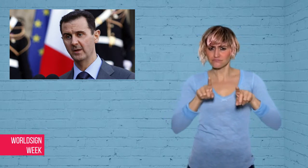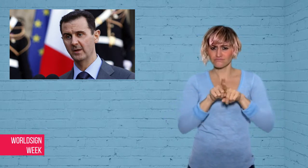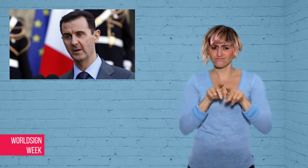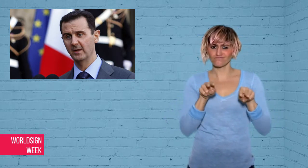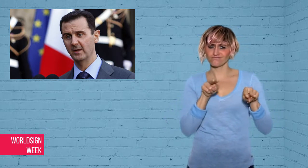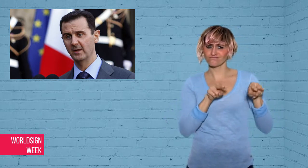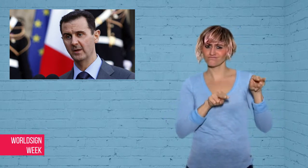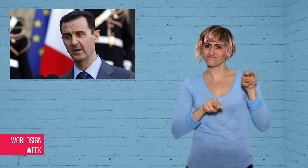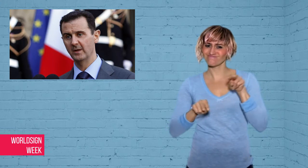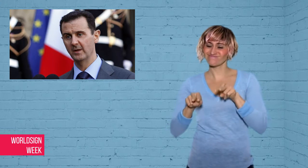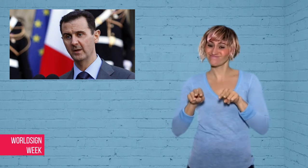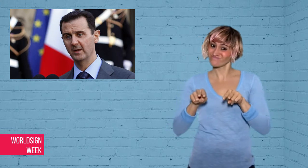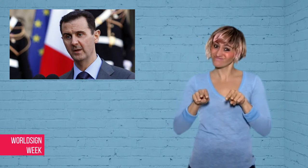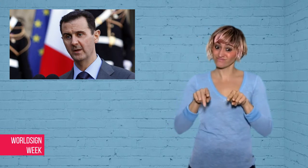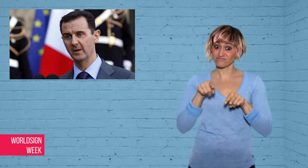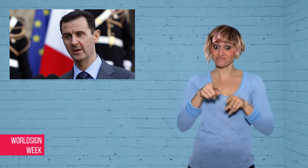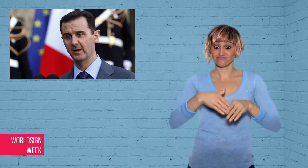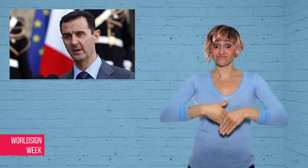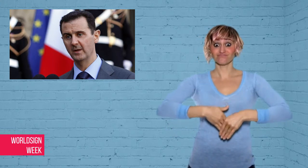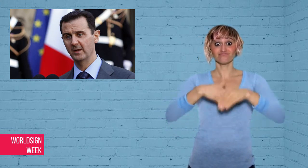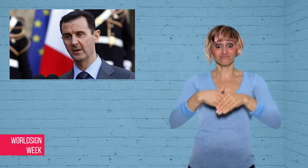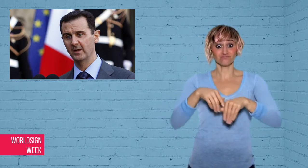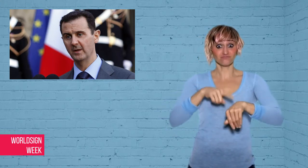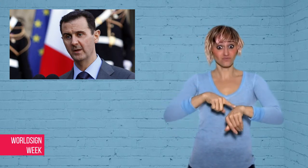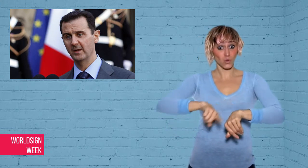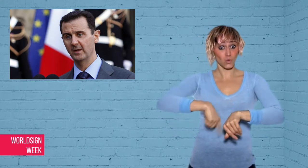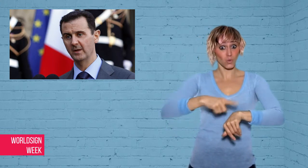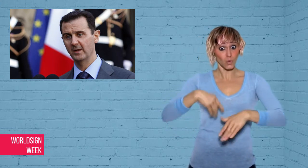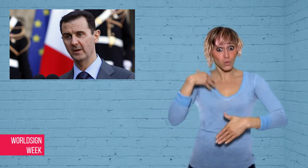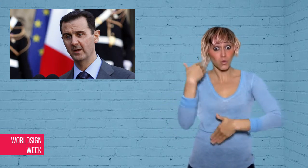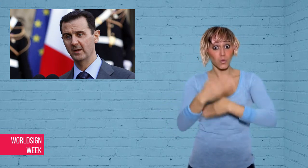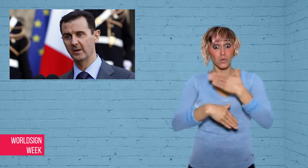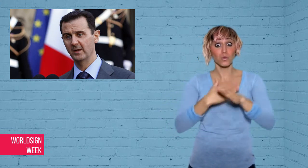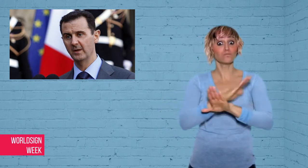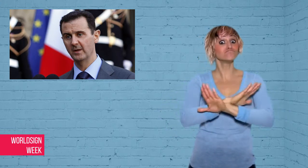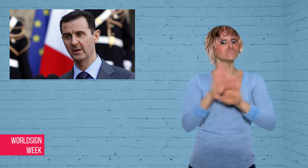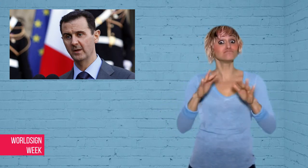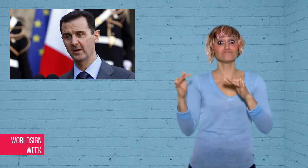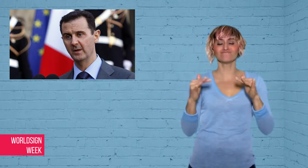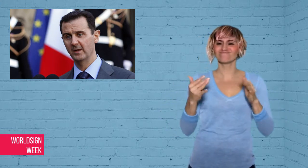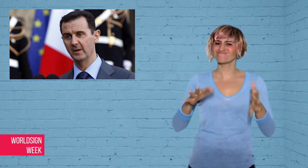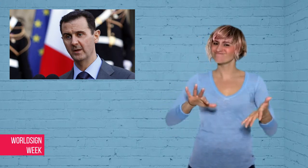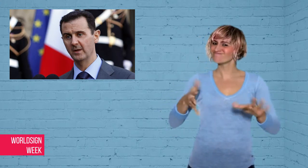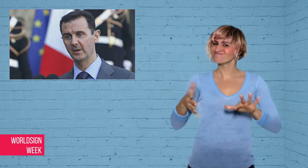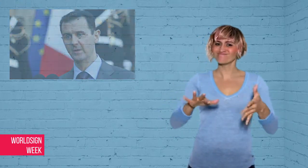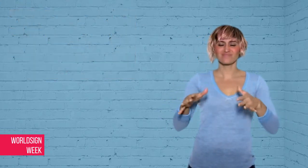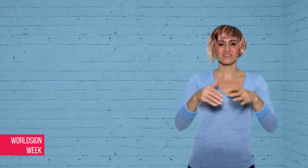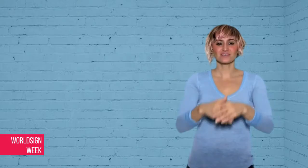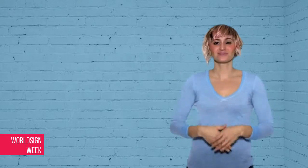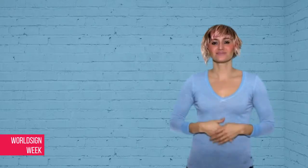but experts doubt it will last long.